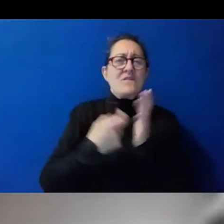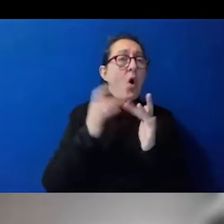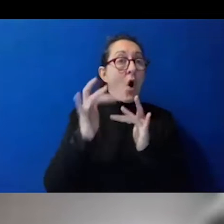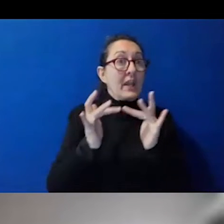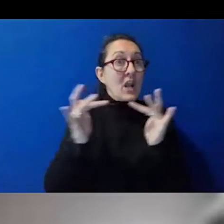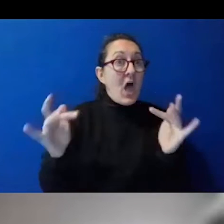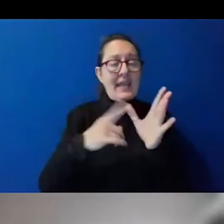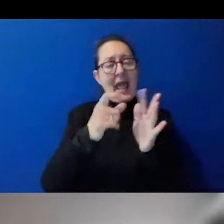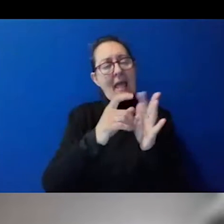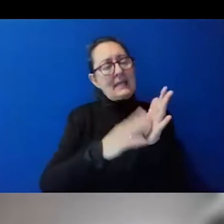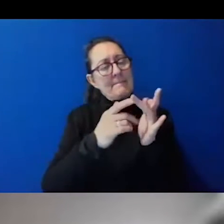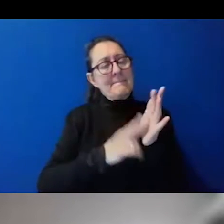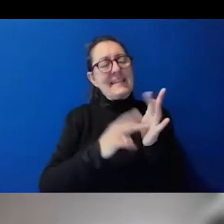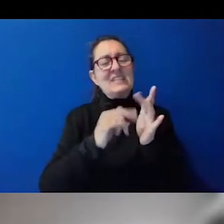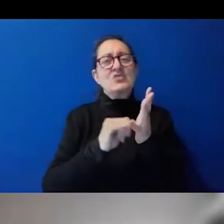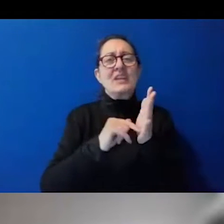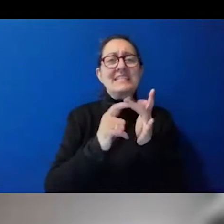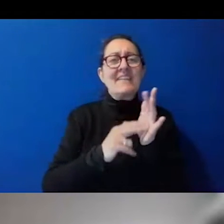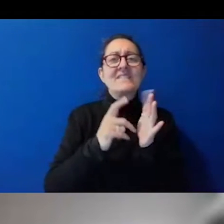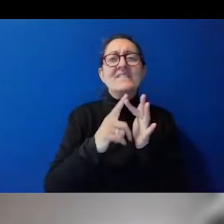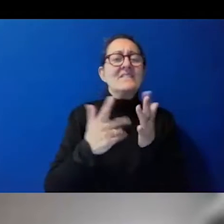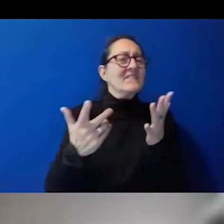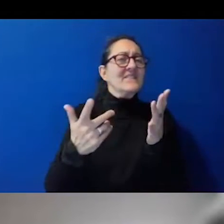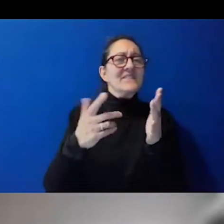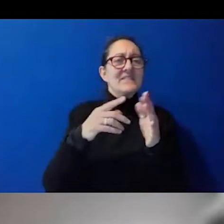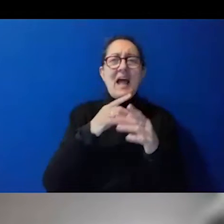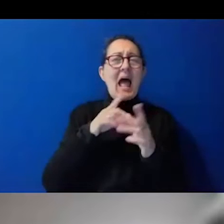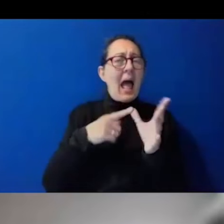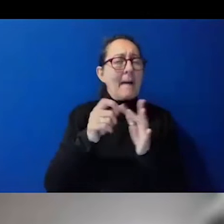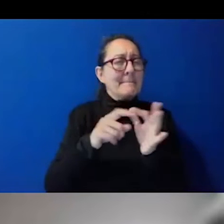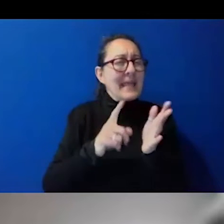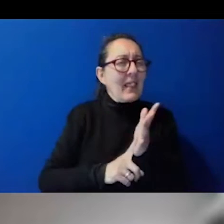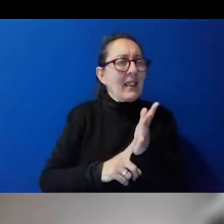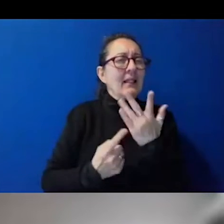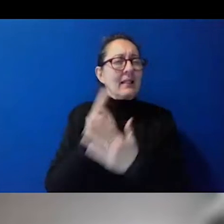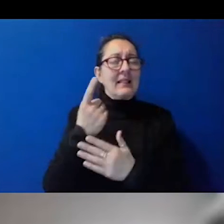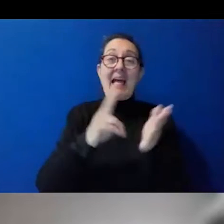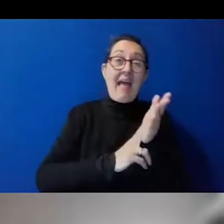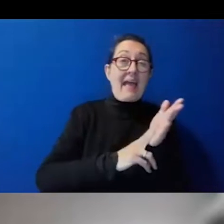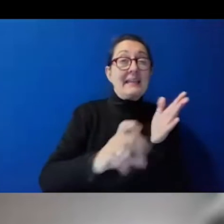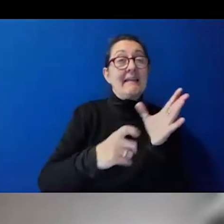to appear in enat on consumer matters or guardianship matters um Port mccy has a